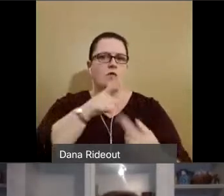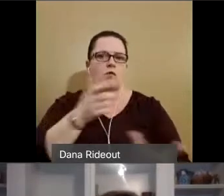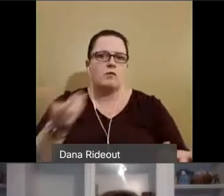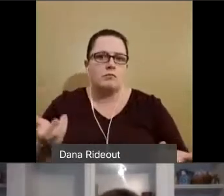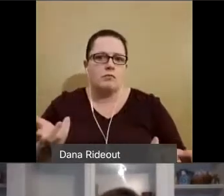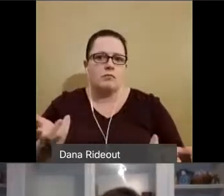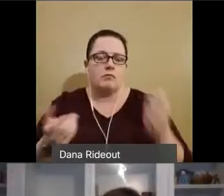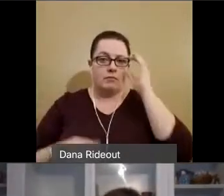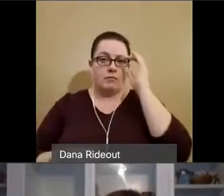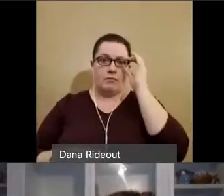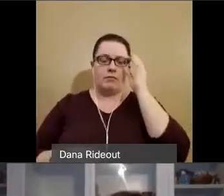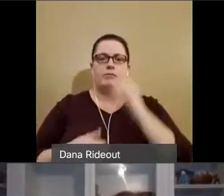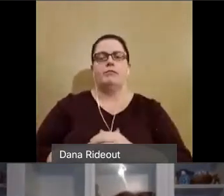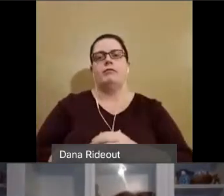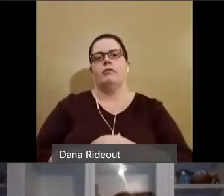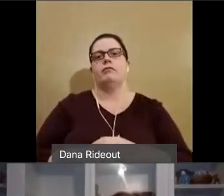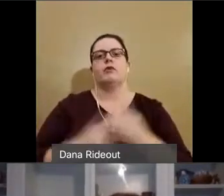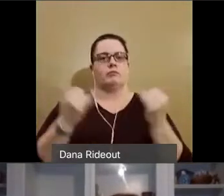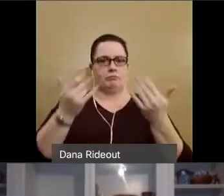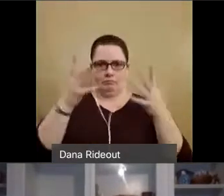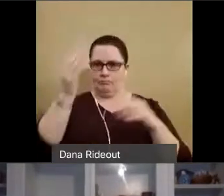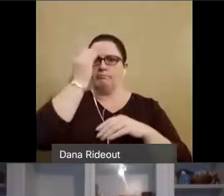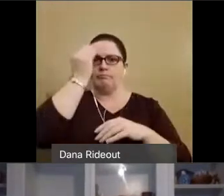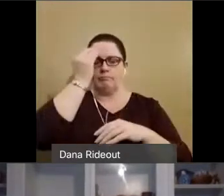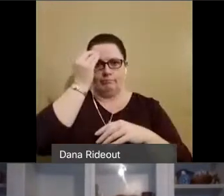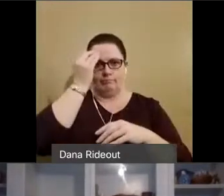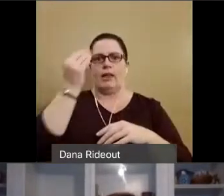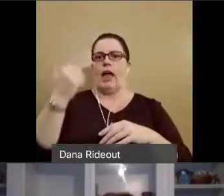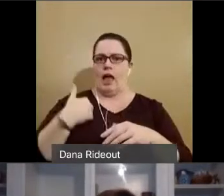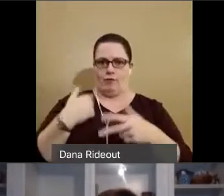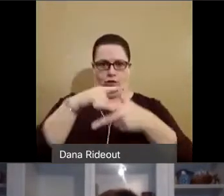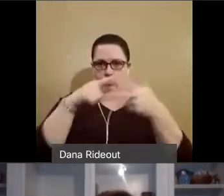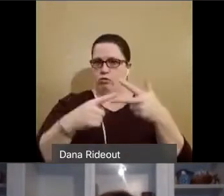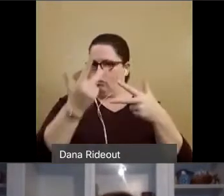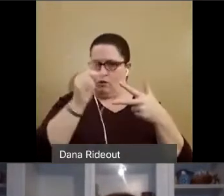So, we know now, of course that we have 3 out that are kind of the.